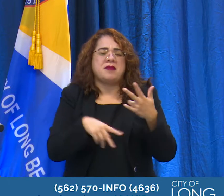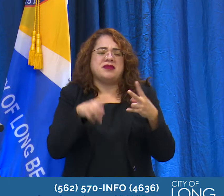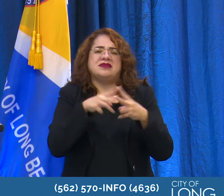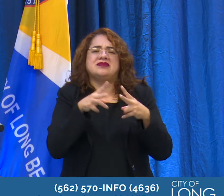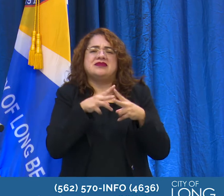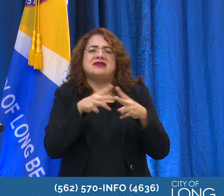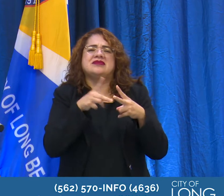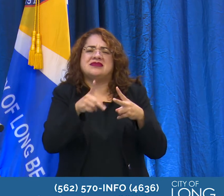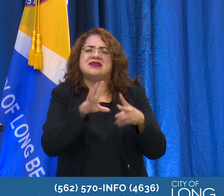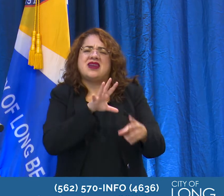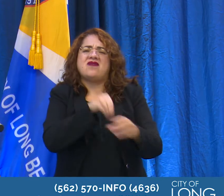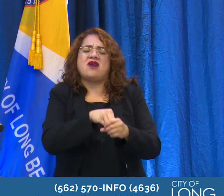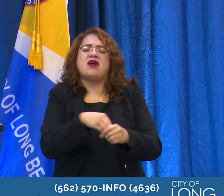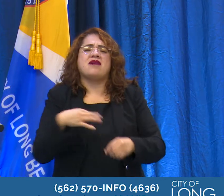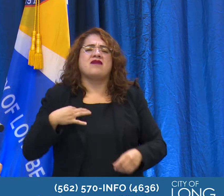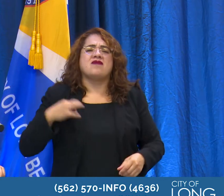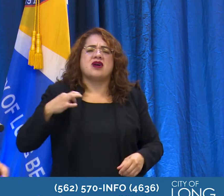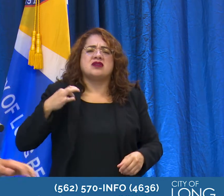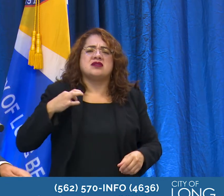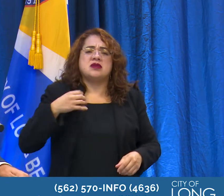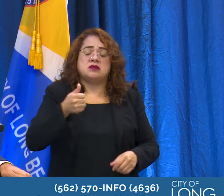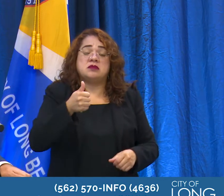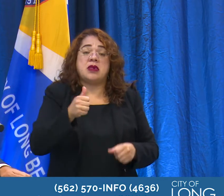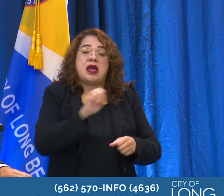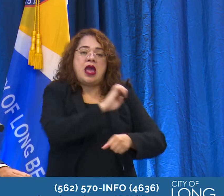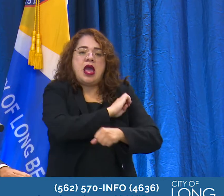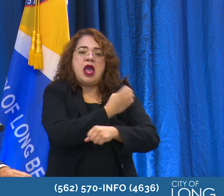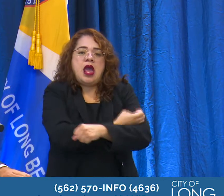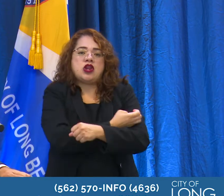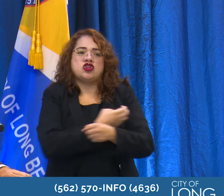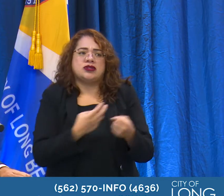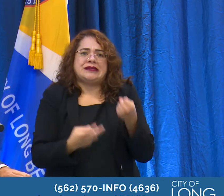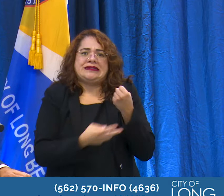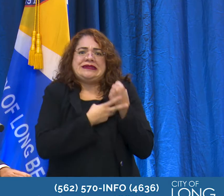There are voluntary energy conservation programs which we think are